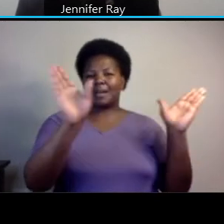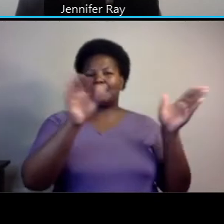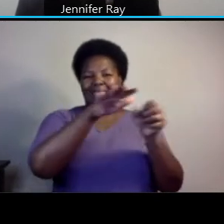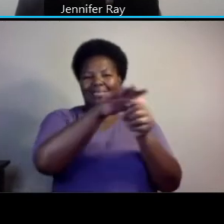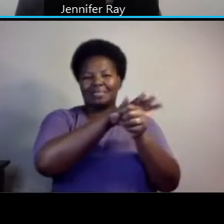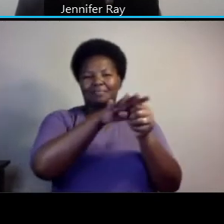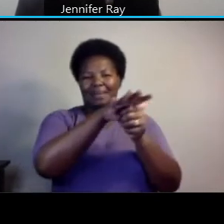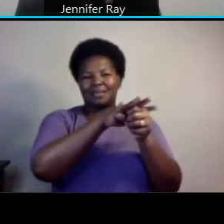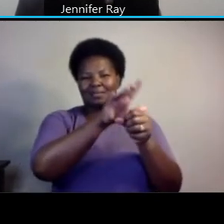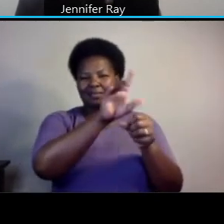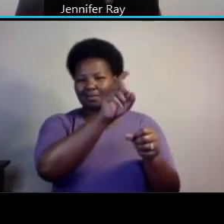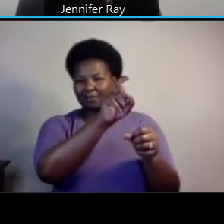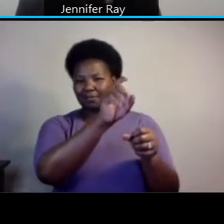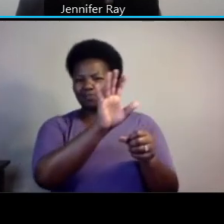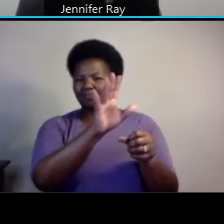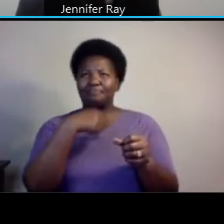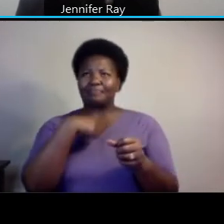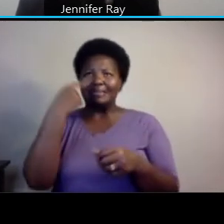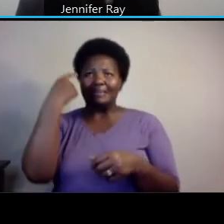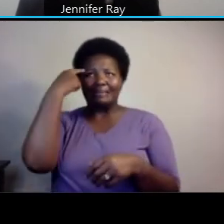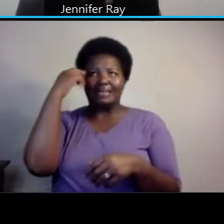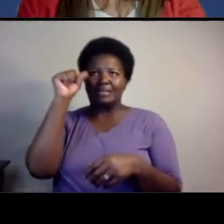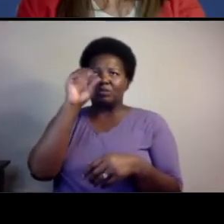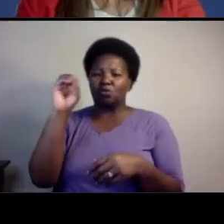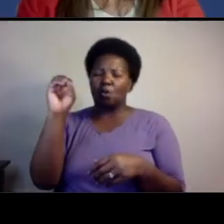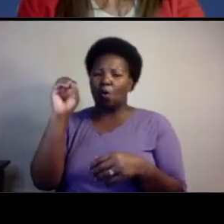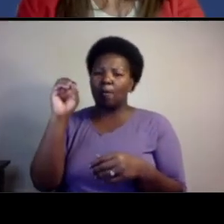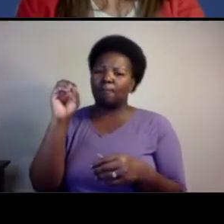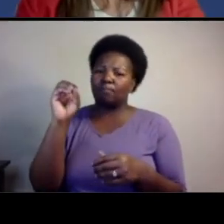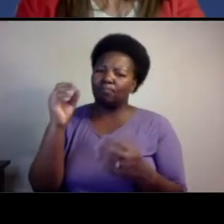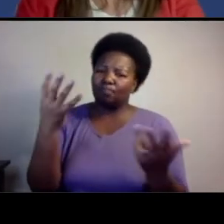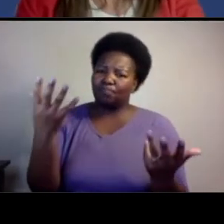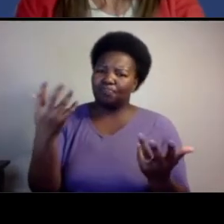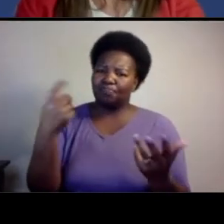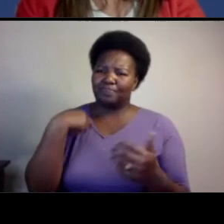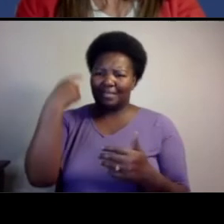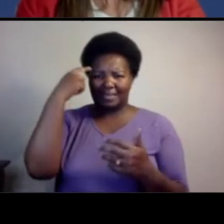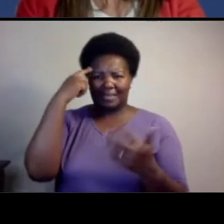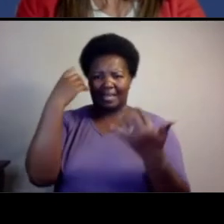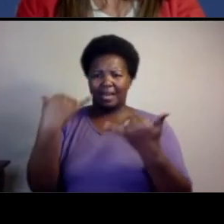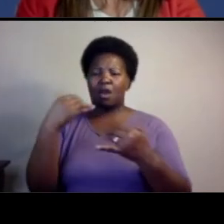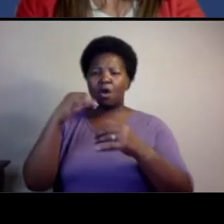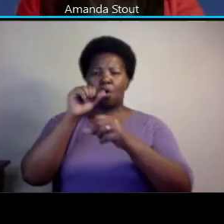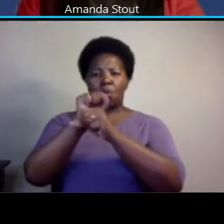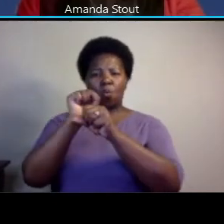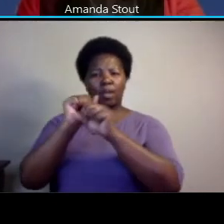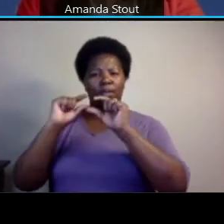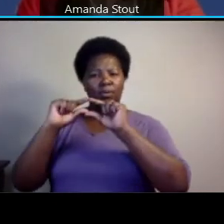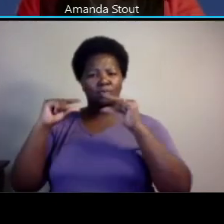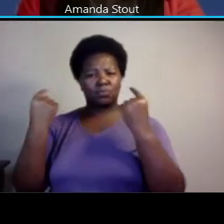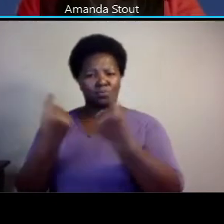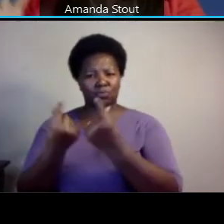uh i don't believe so i think there is a you know working group and maybe some some uh efforts uh